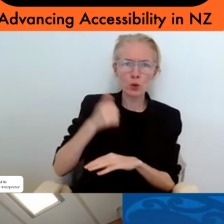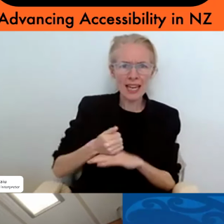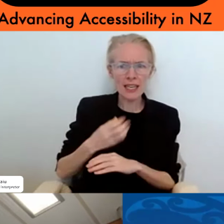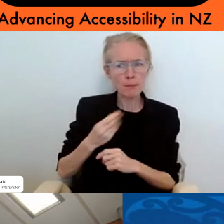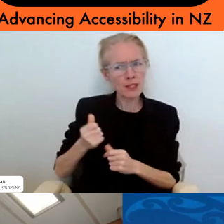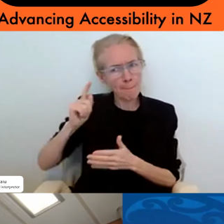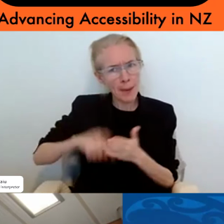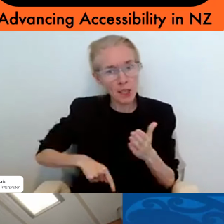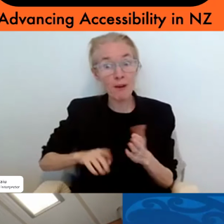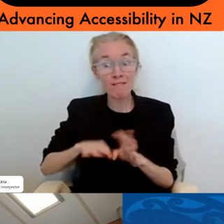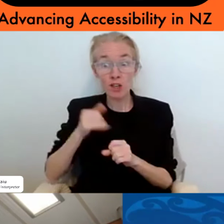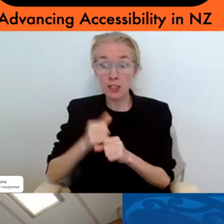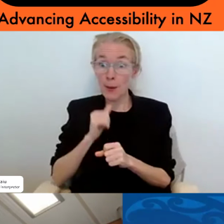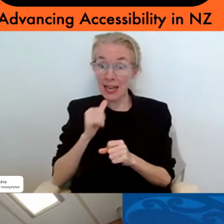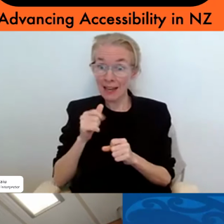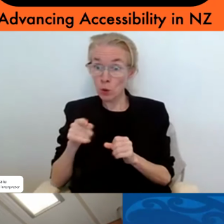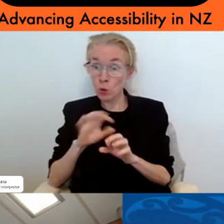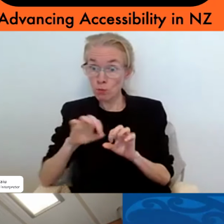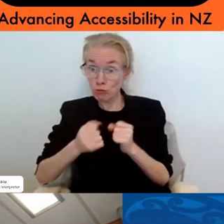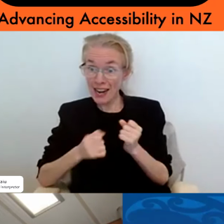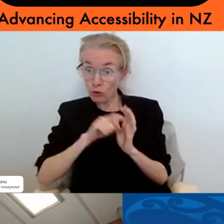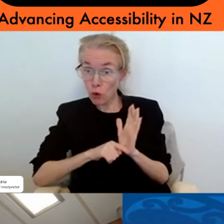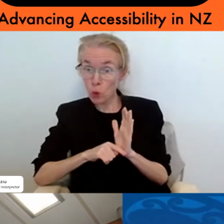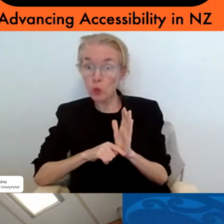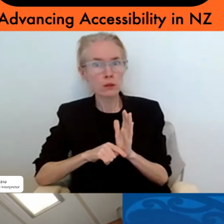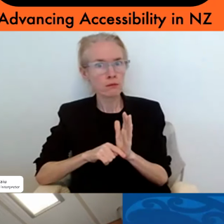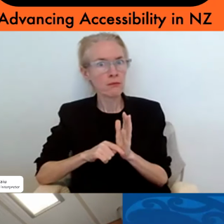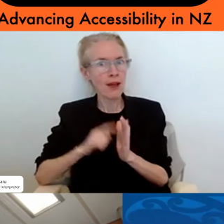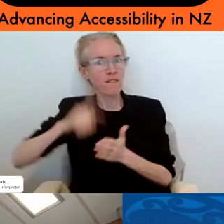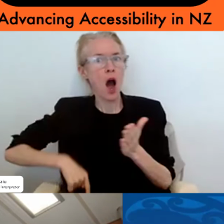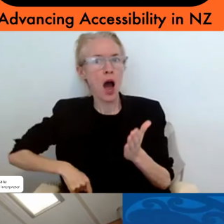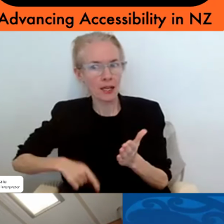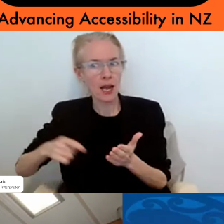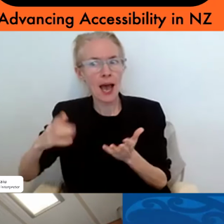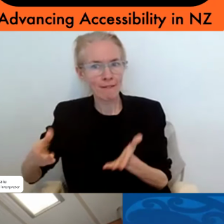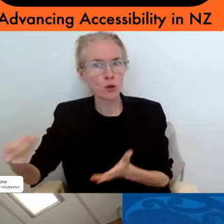non-compliance. And I've done a bit of work in fire protection